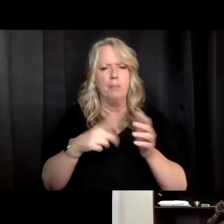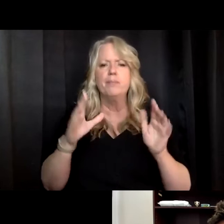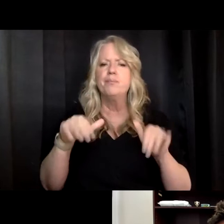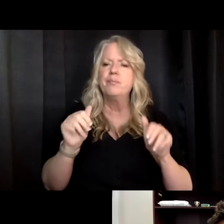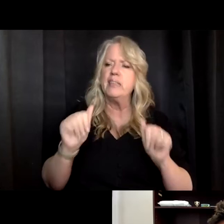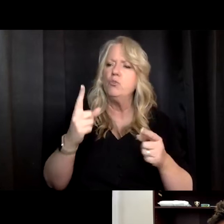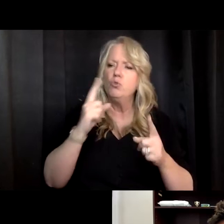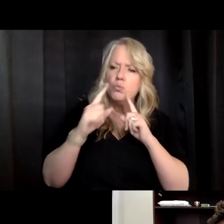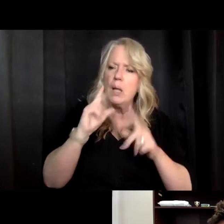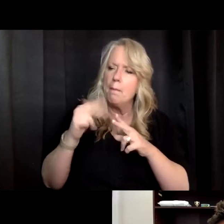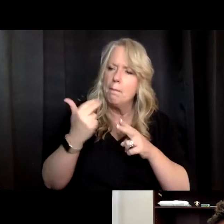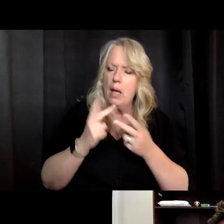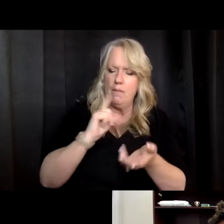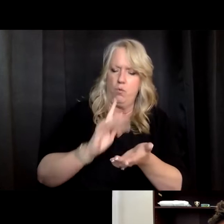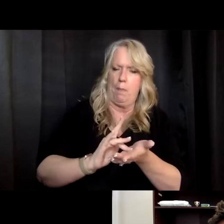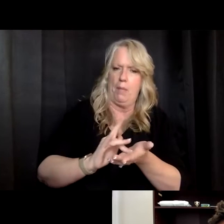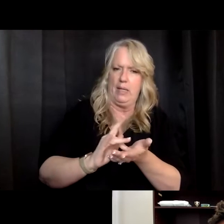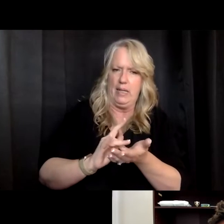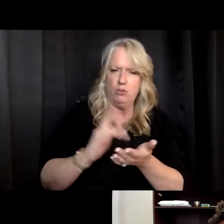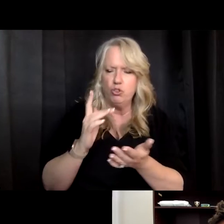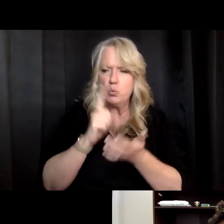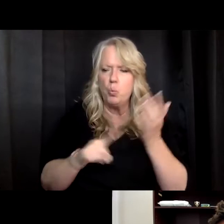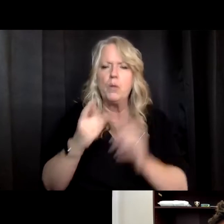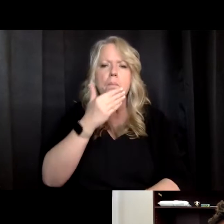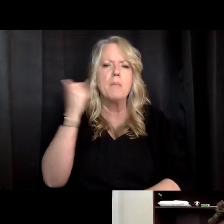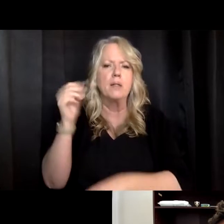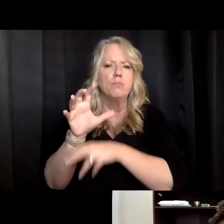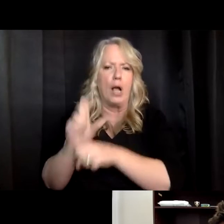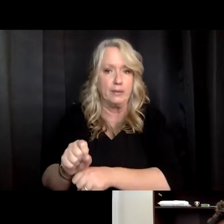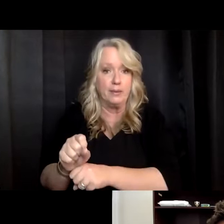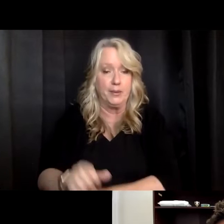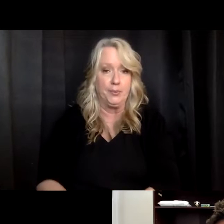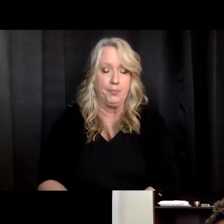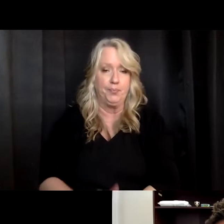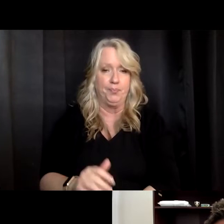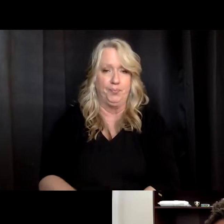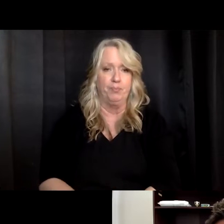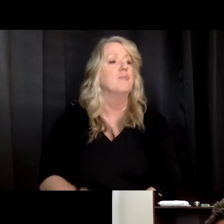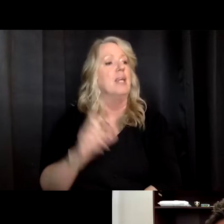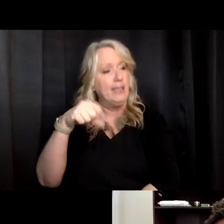PSYCHOSIS, VERY EARLY IN THE TIME THEY'RE HAVING SYMPTOM S PRESENT. CAN YOU TALK A LITTLE BIT HOW YOU THINK OF MEDICATION